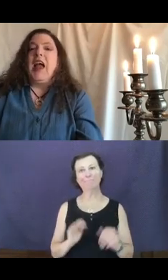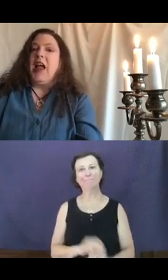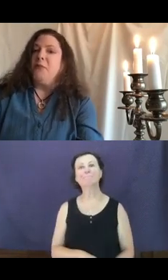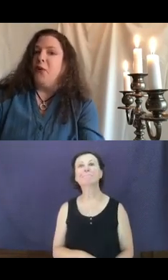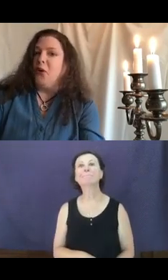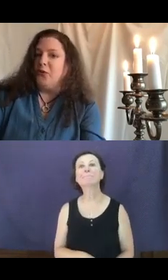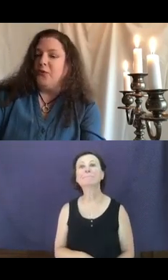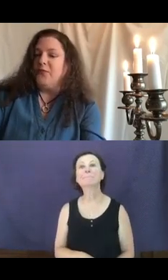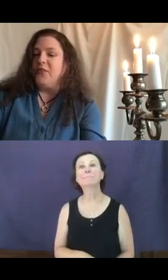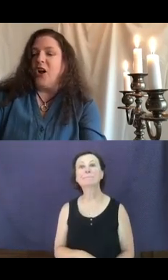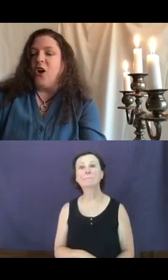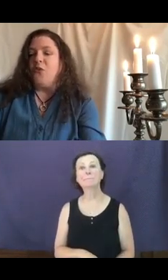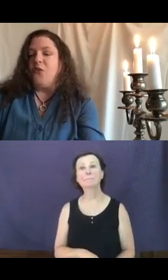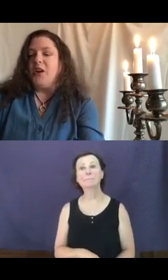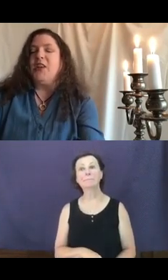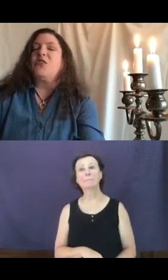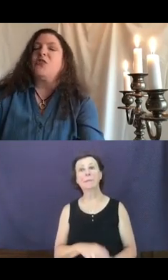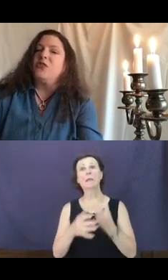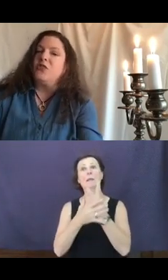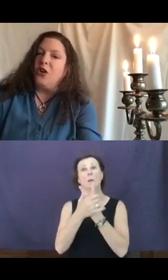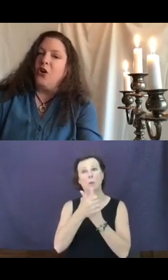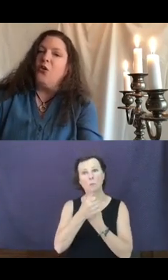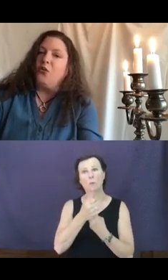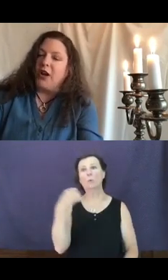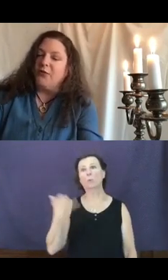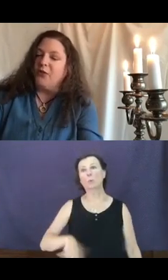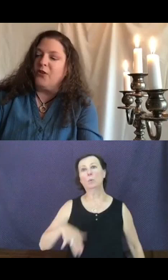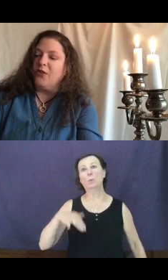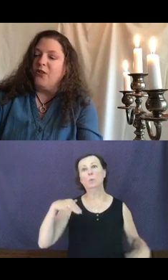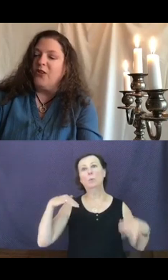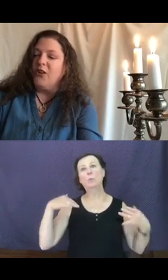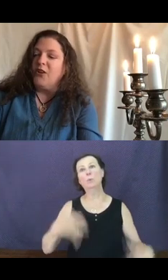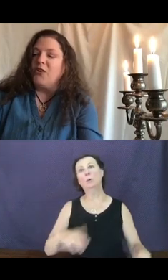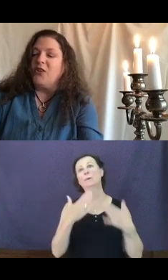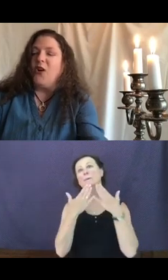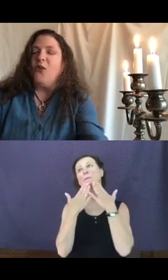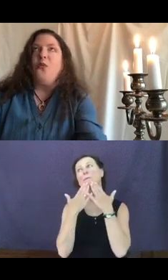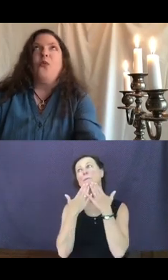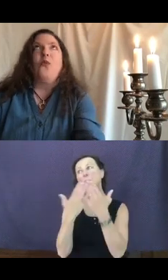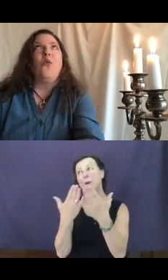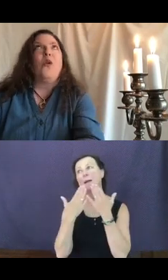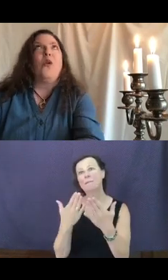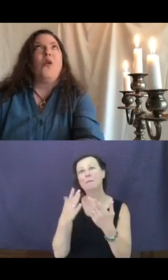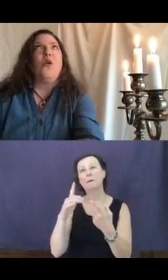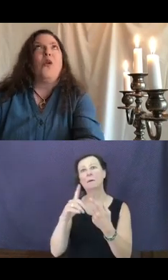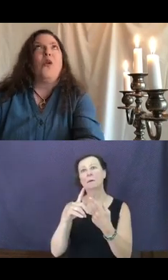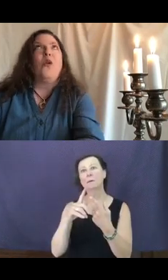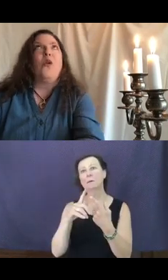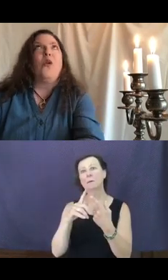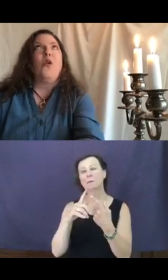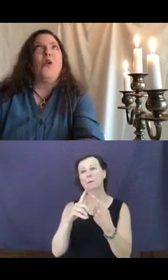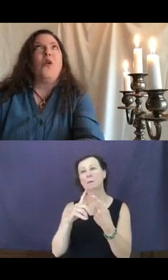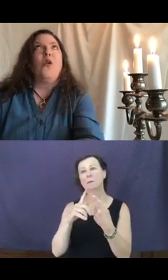And both are really so grateful to that wonderful being